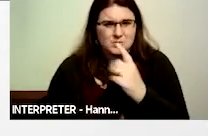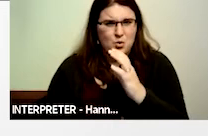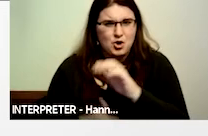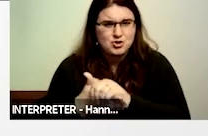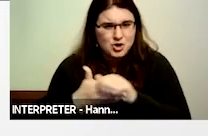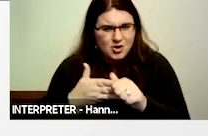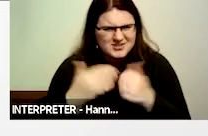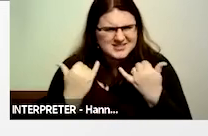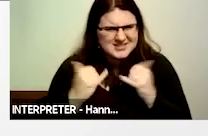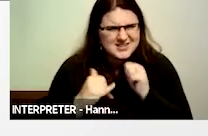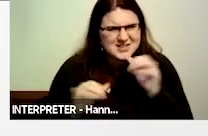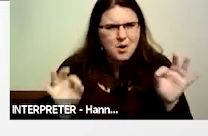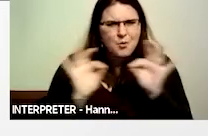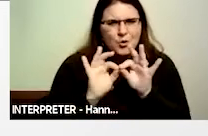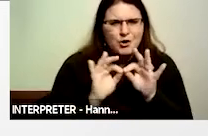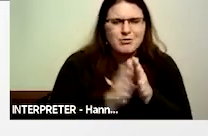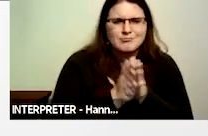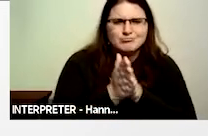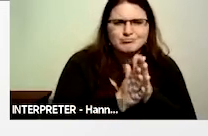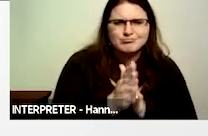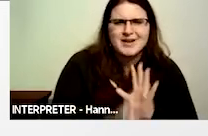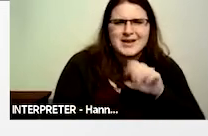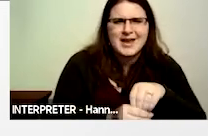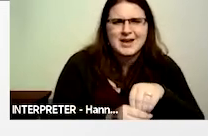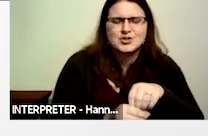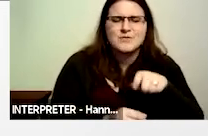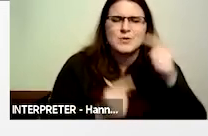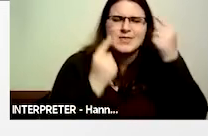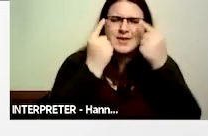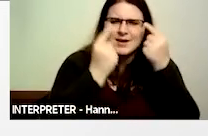it was not something that was motivational enough or in the right direction and maybe you